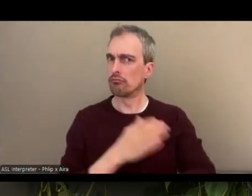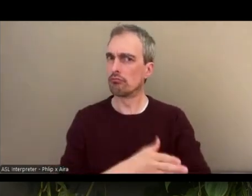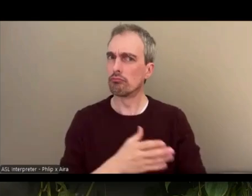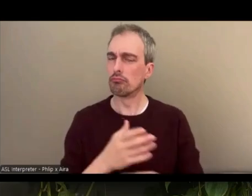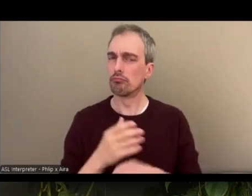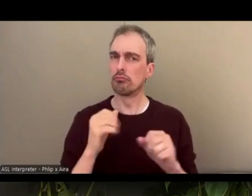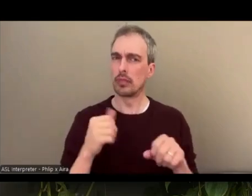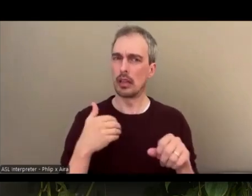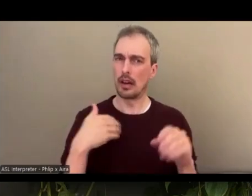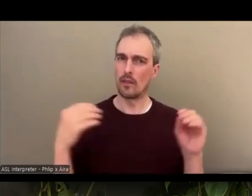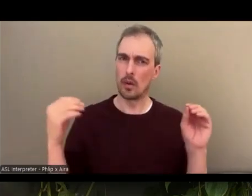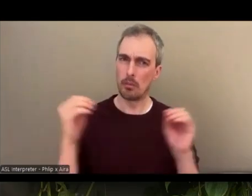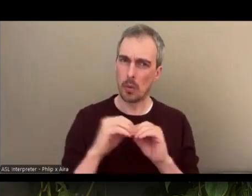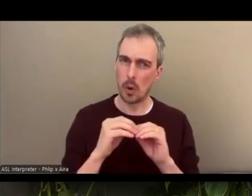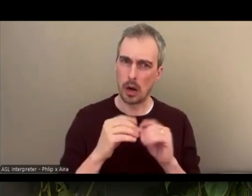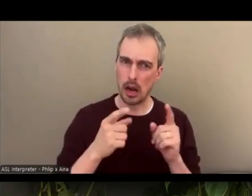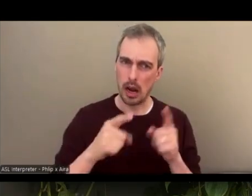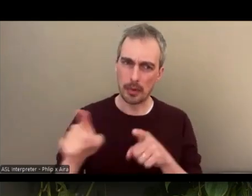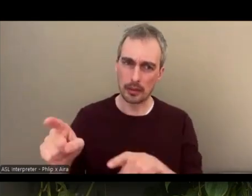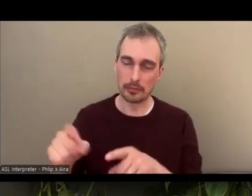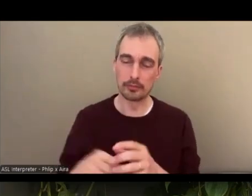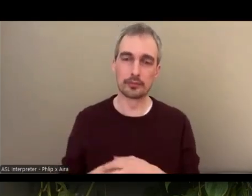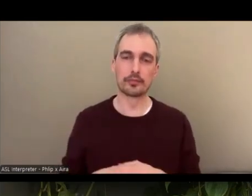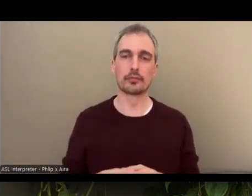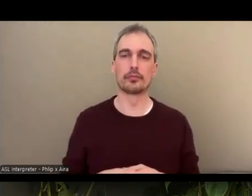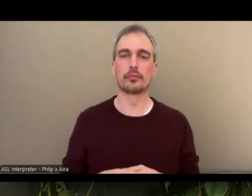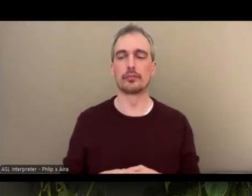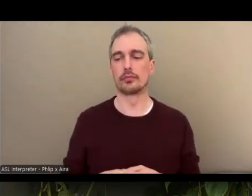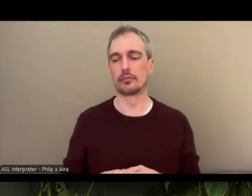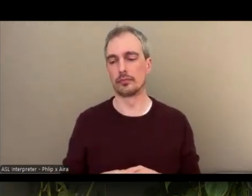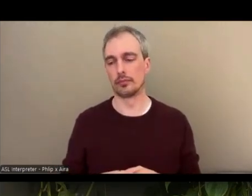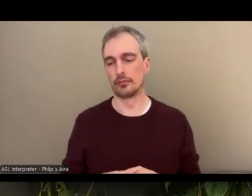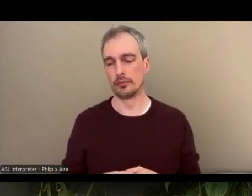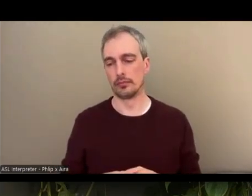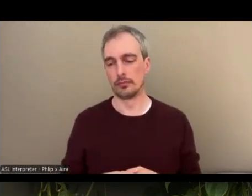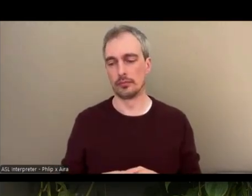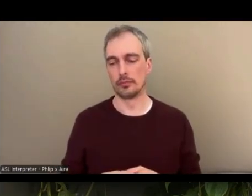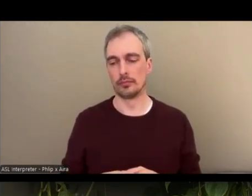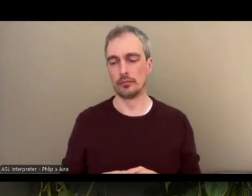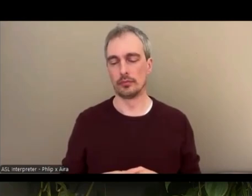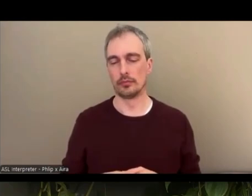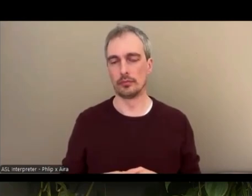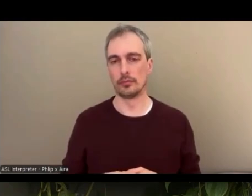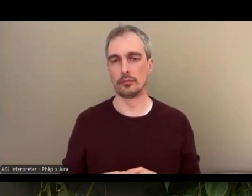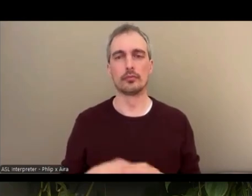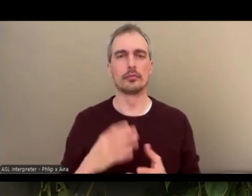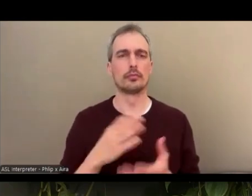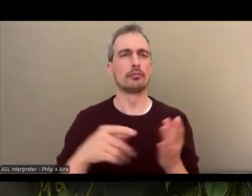So I'm sure some of you who have seen that automatic tools like linters